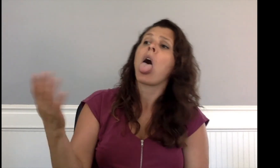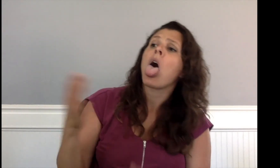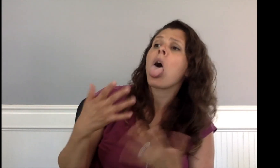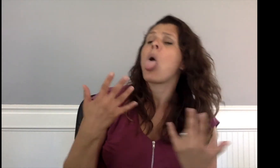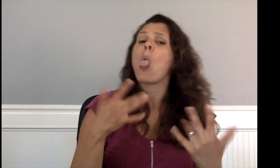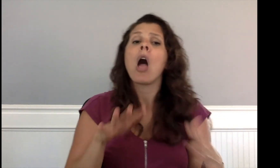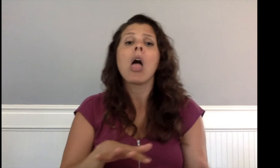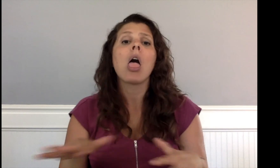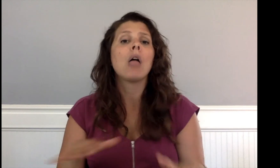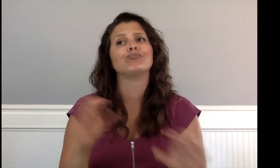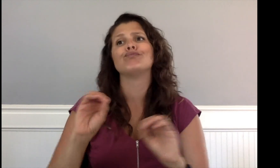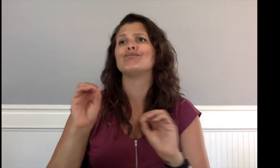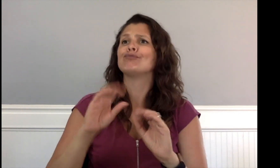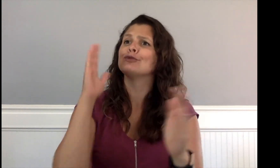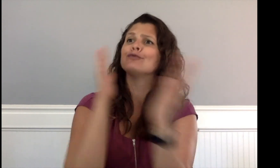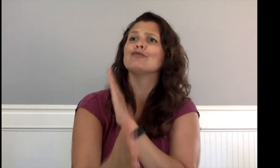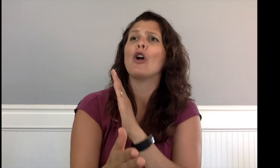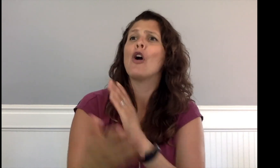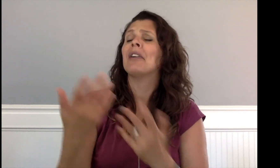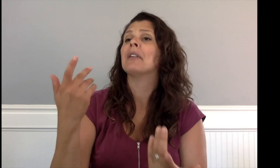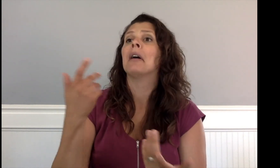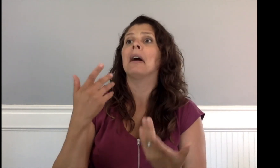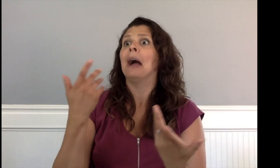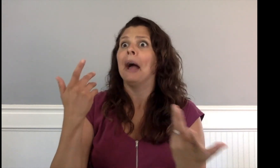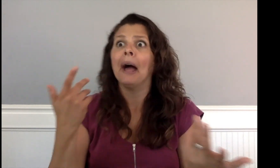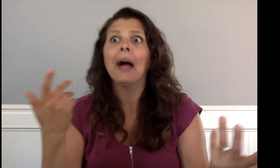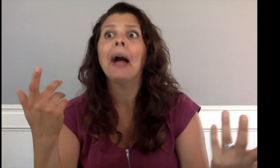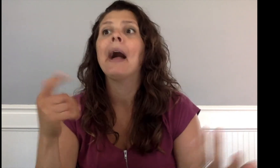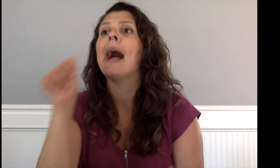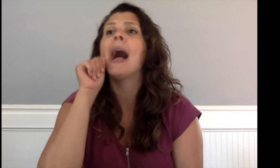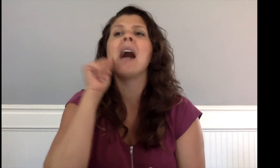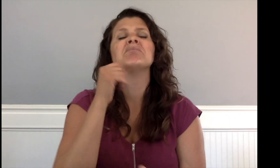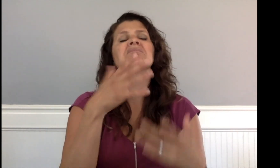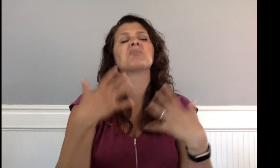what Herman does when lights turn green. But Aggie